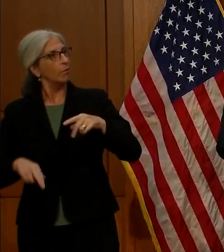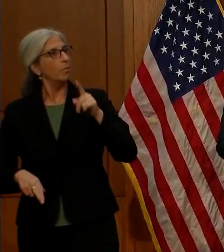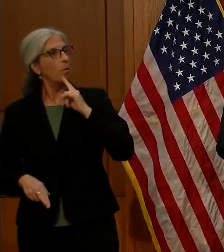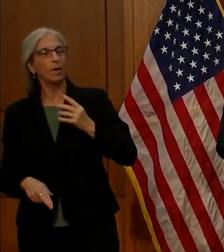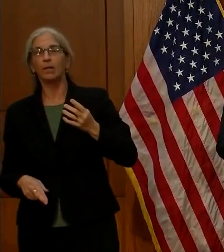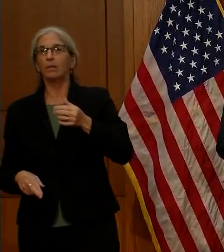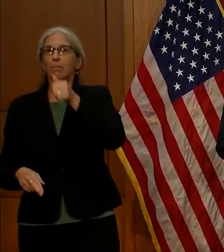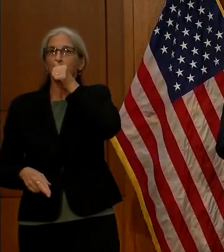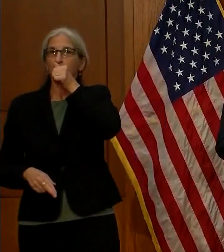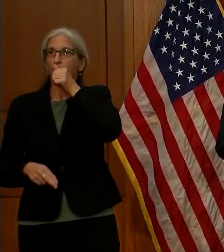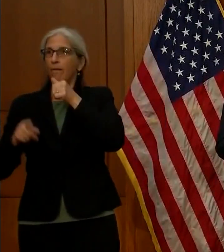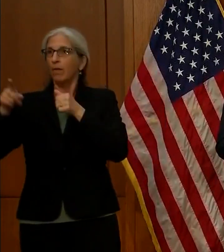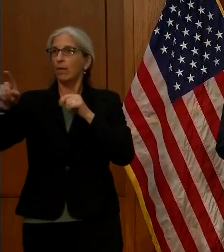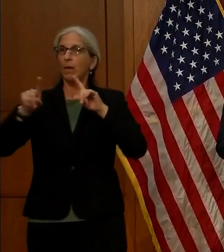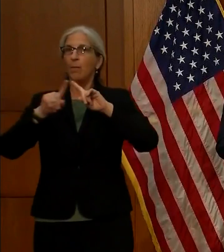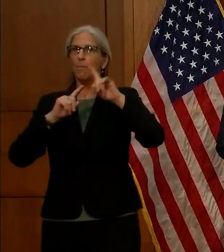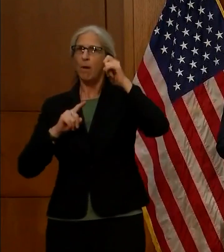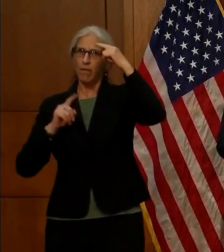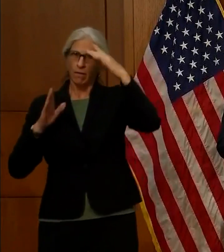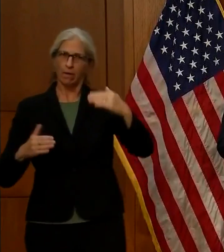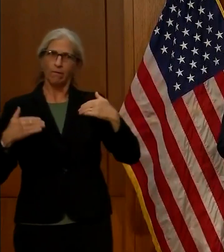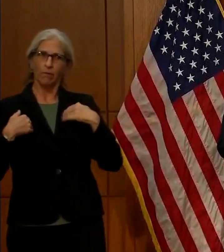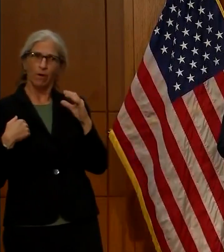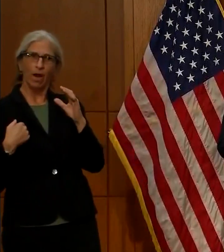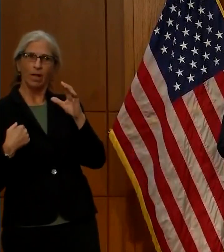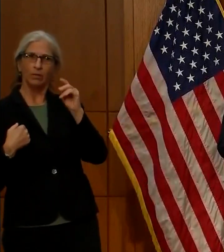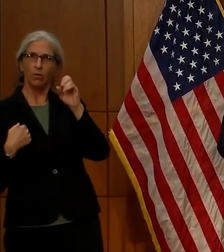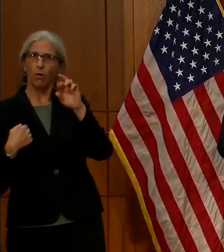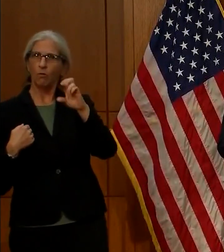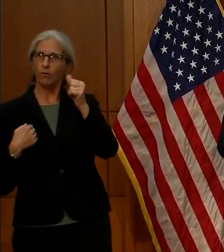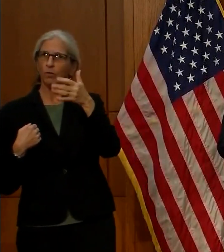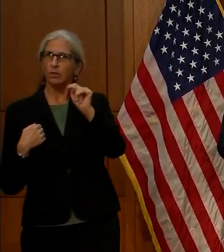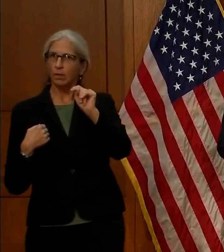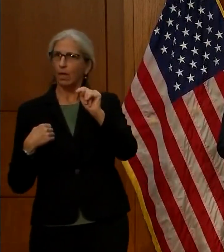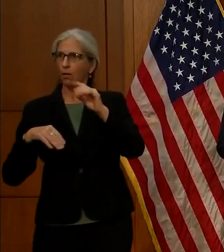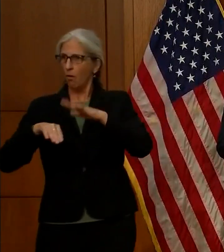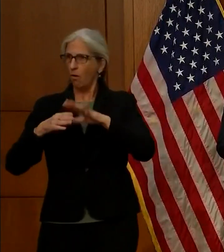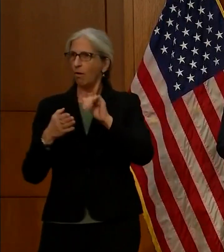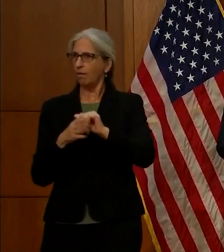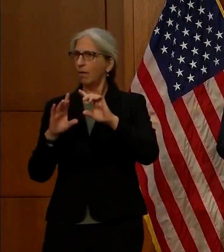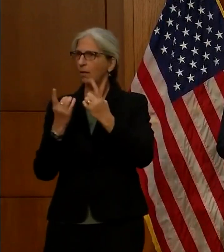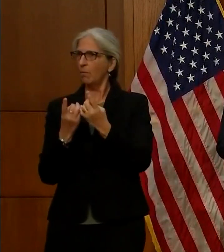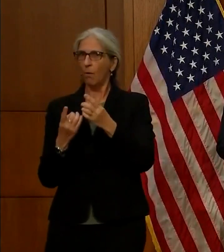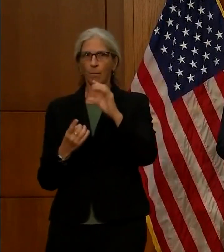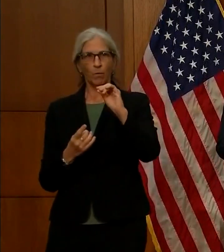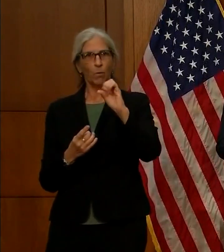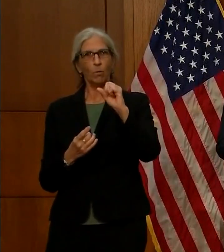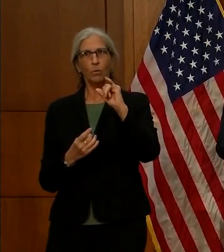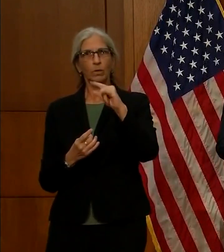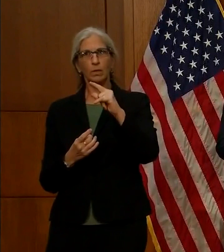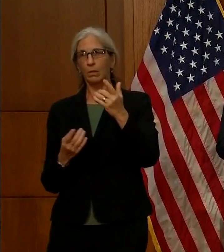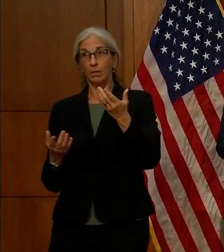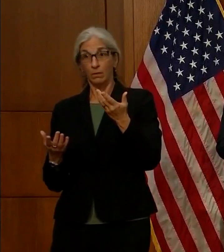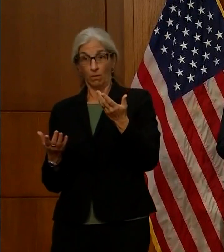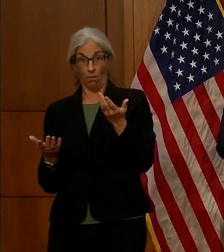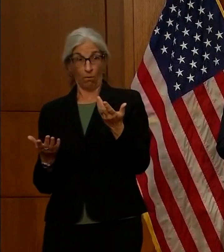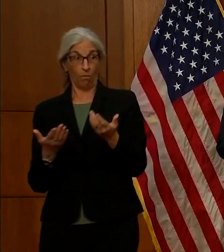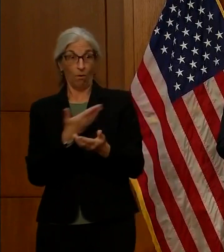FORBIDDEN BY CODE AND- I FOLLOW THE CODE. OVERSIGHT OVER THAT